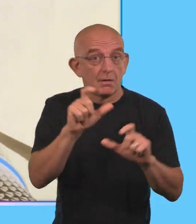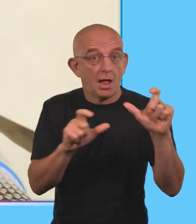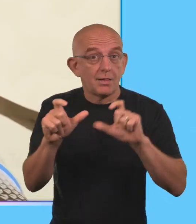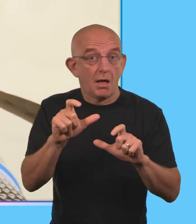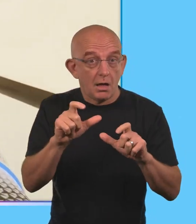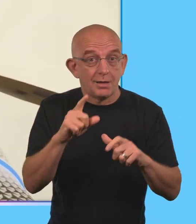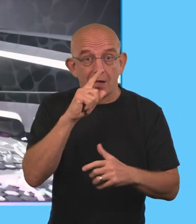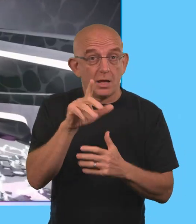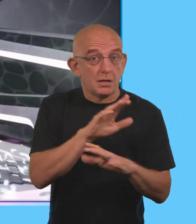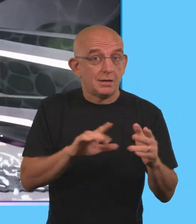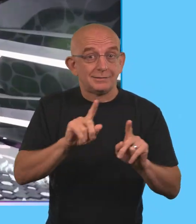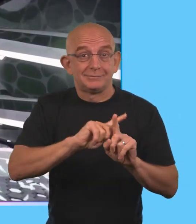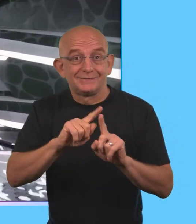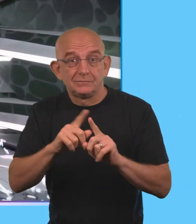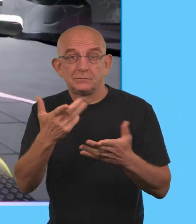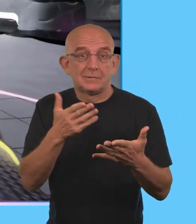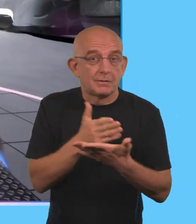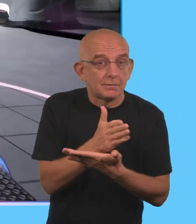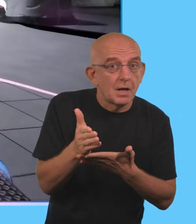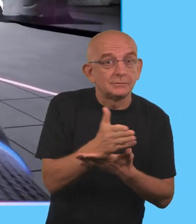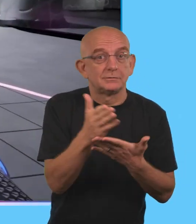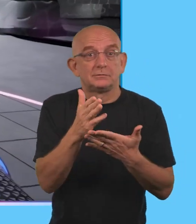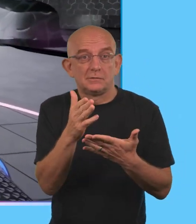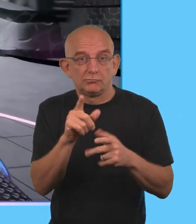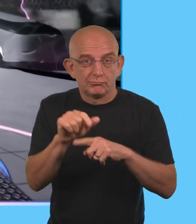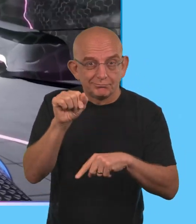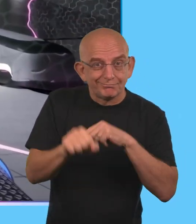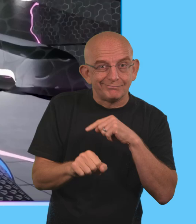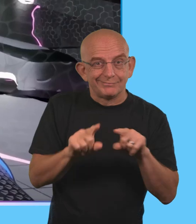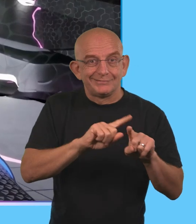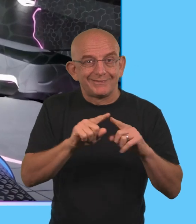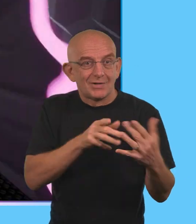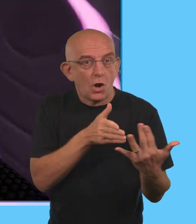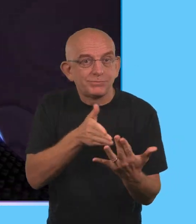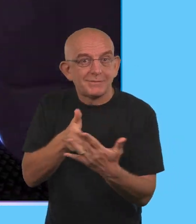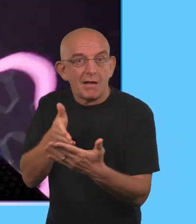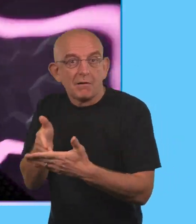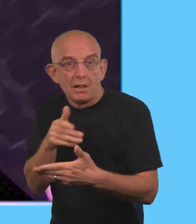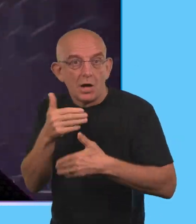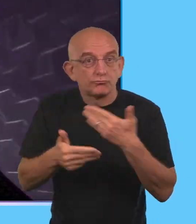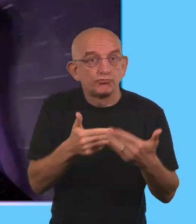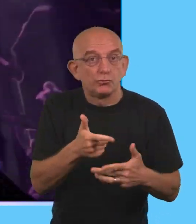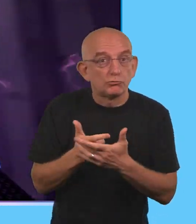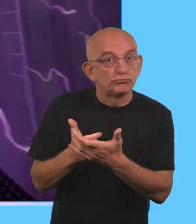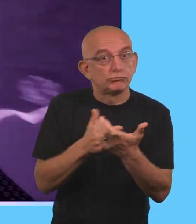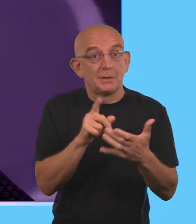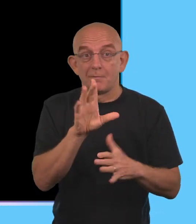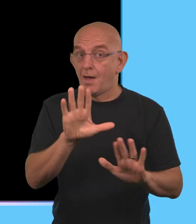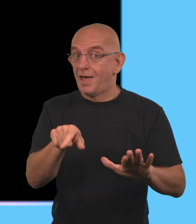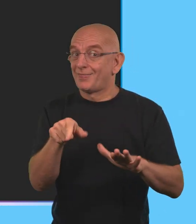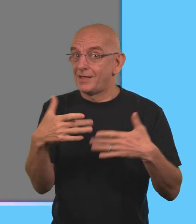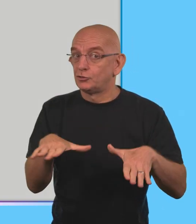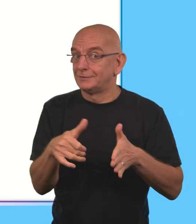Mix colors to open new paths, solve puzzles and outsmart the game's many clear obstacles. But that's just the beginning.